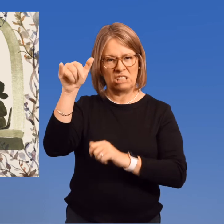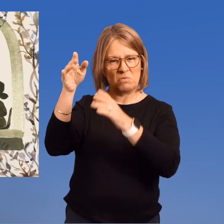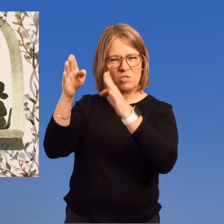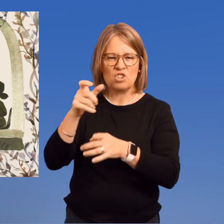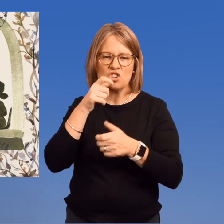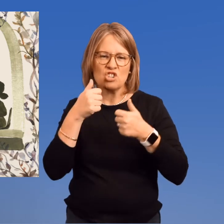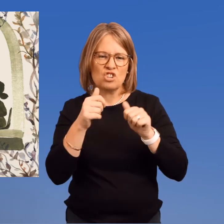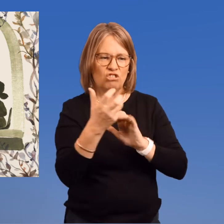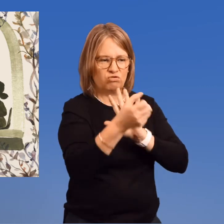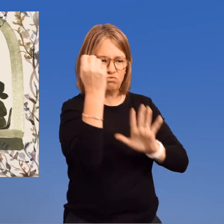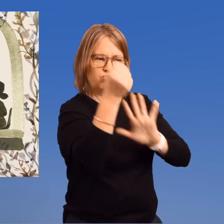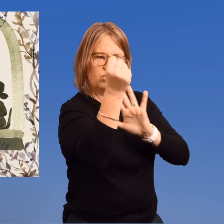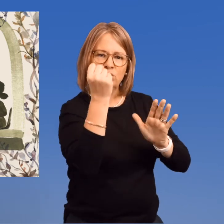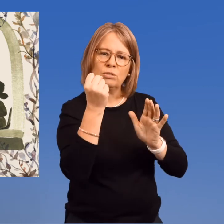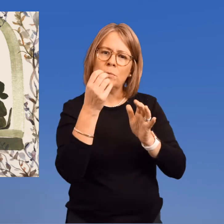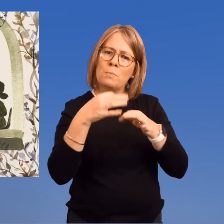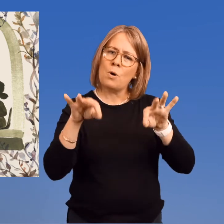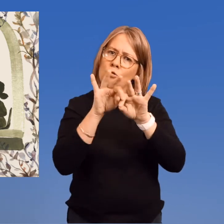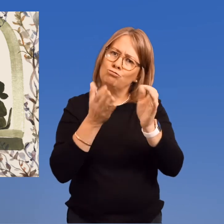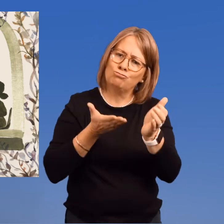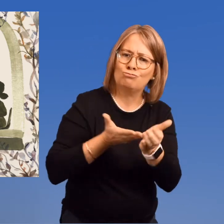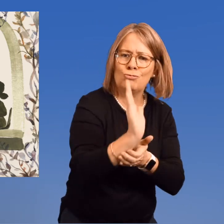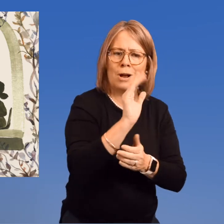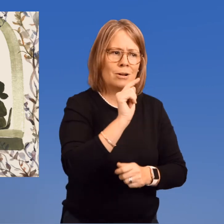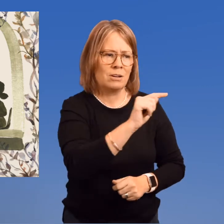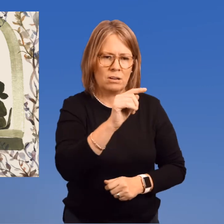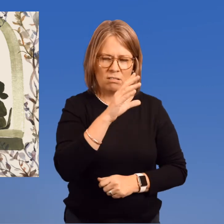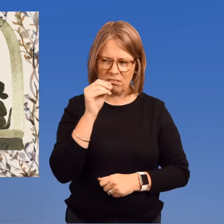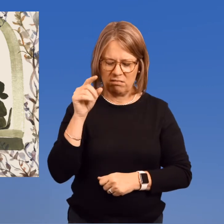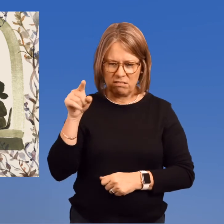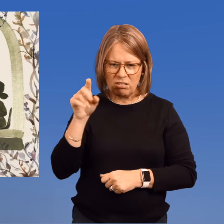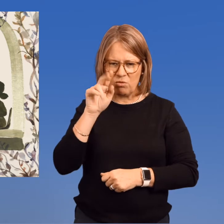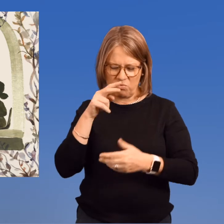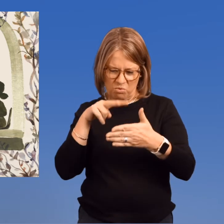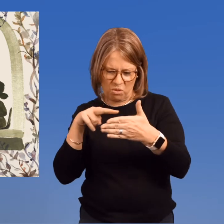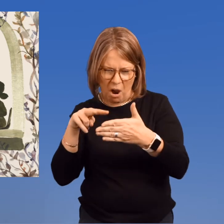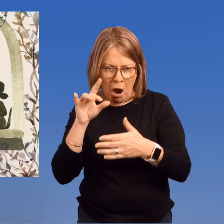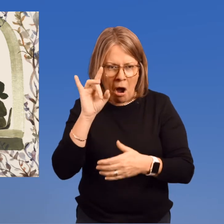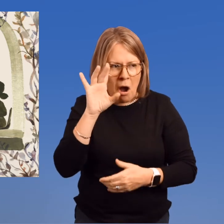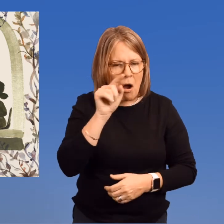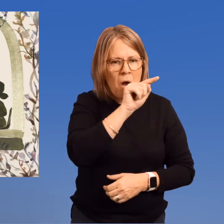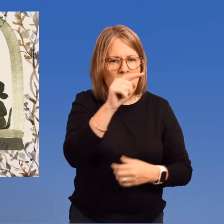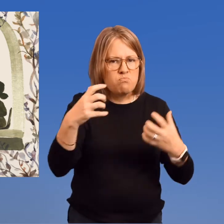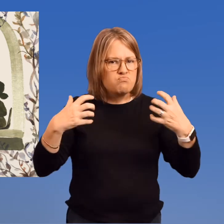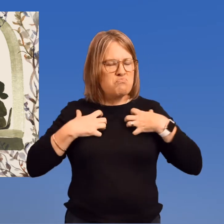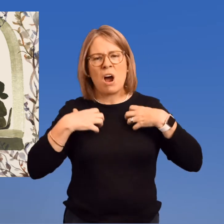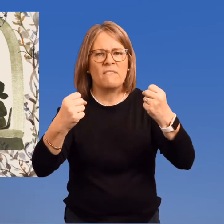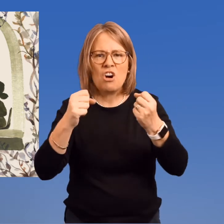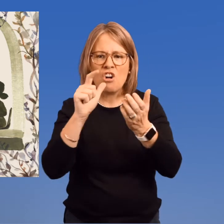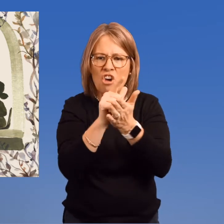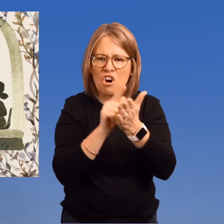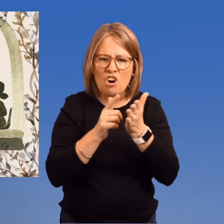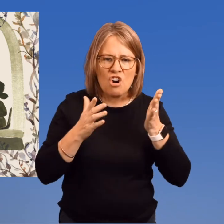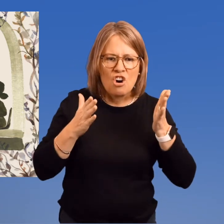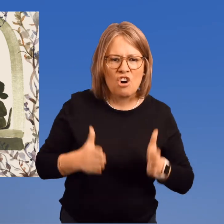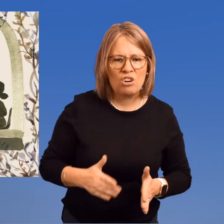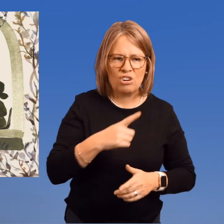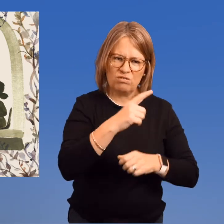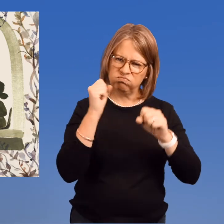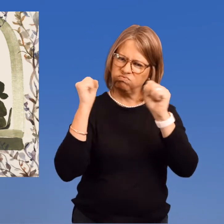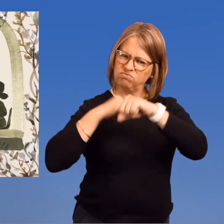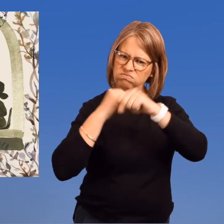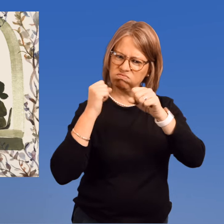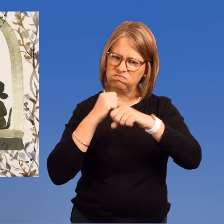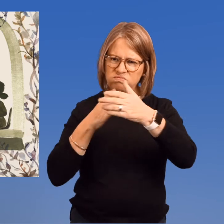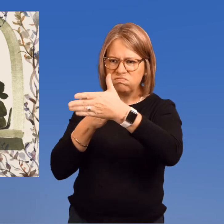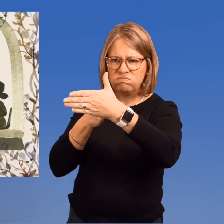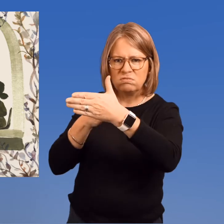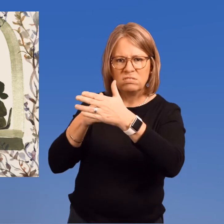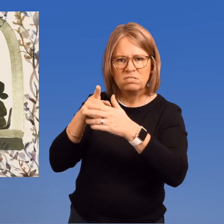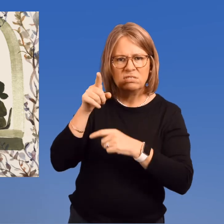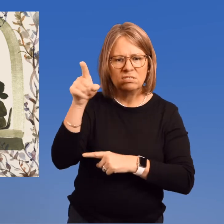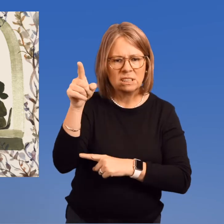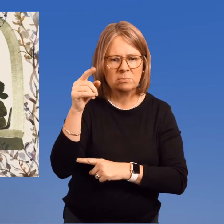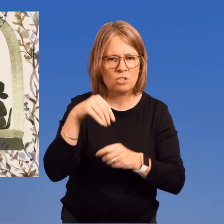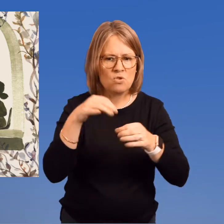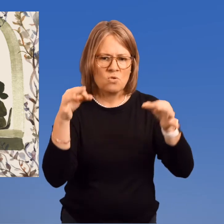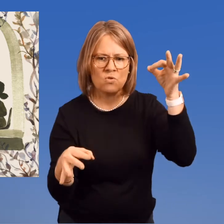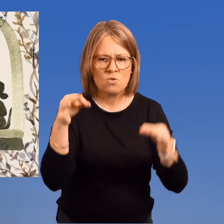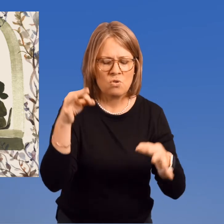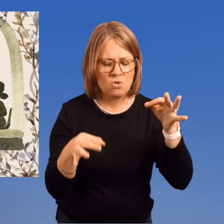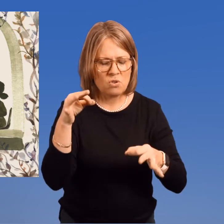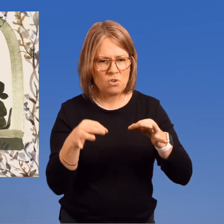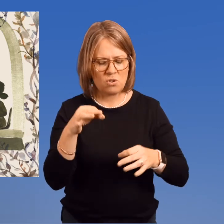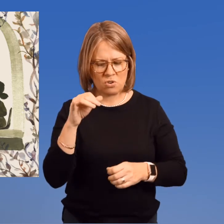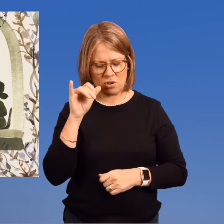to take away these important rights and brave lawyers who were fighting him in court.